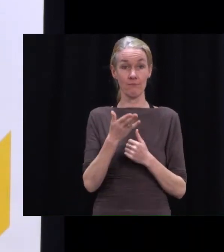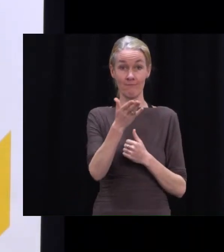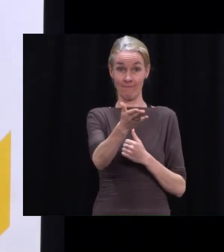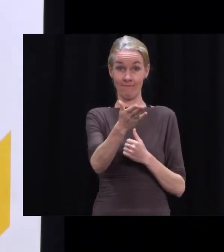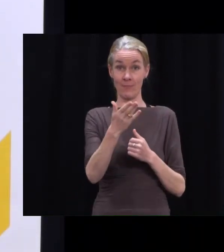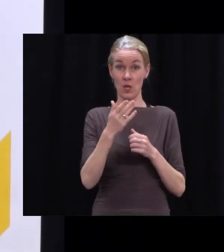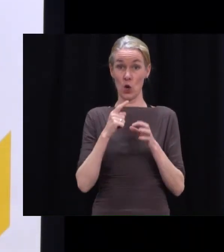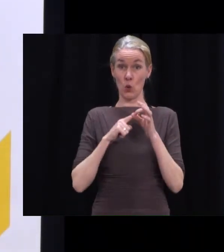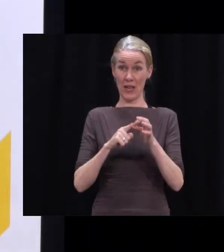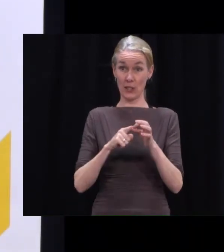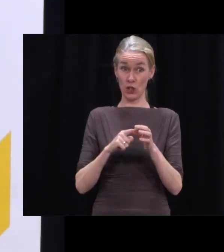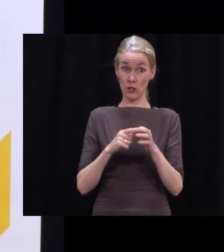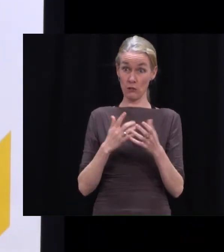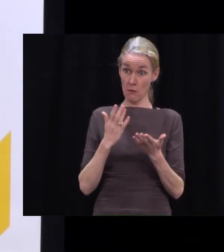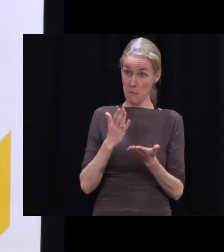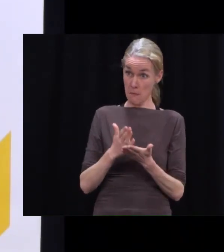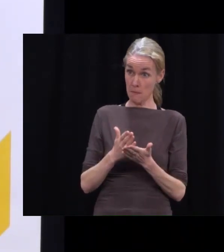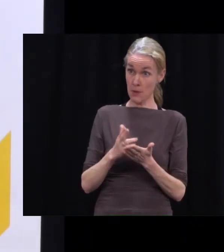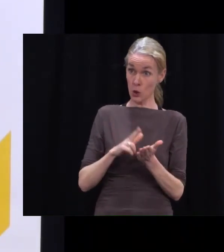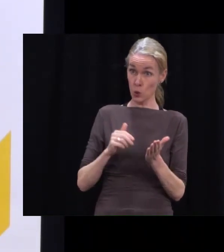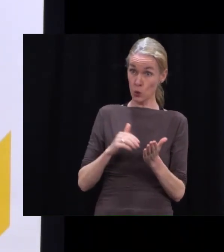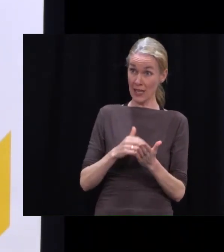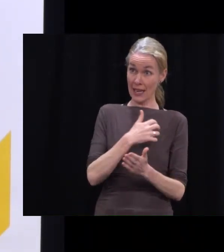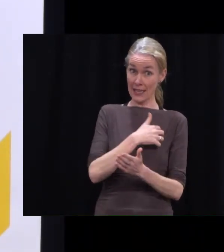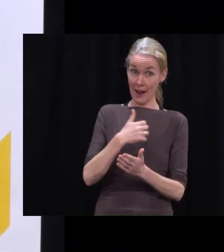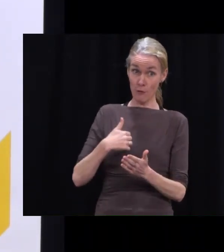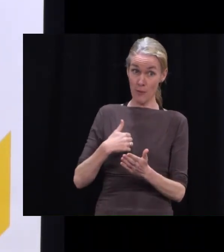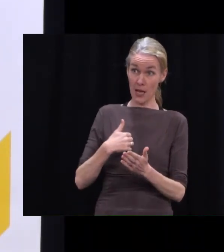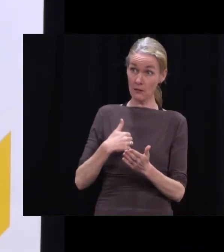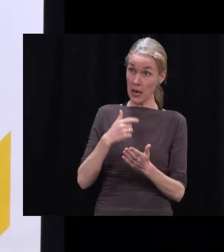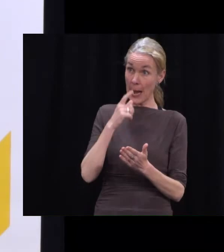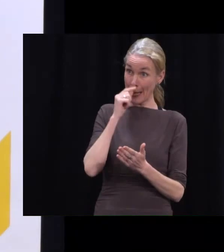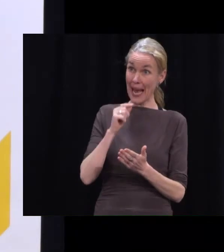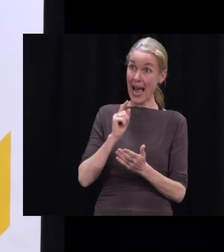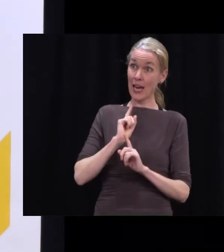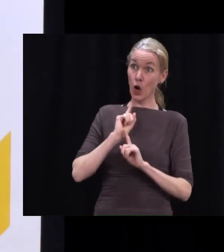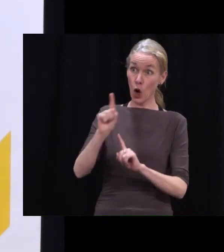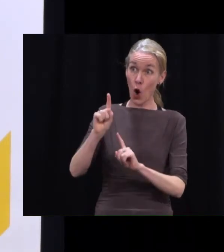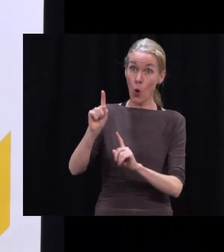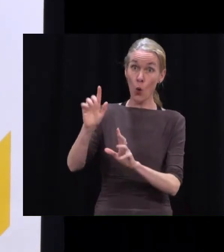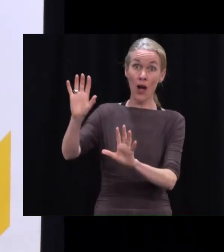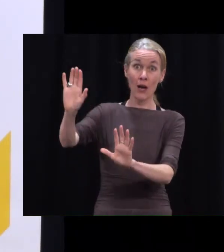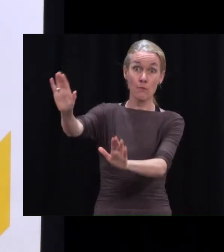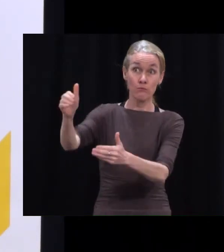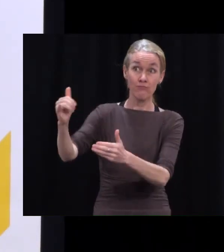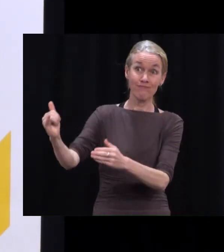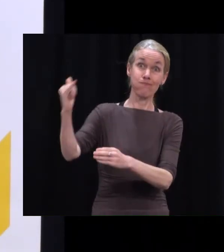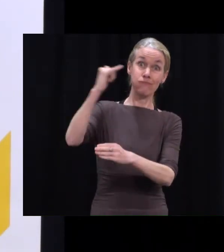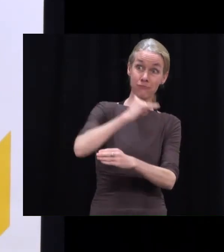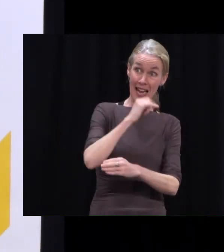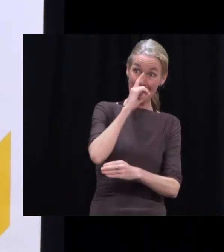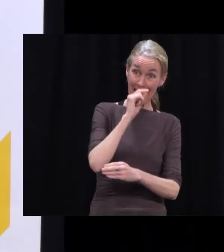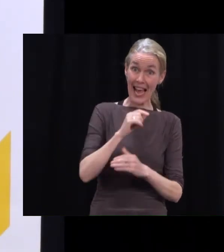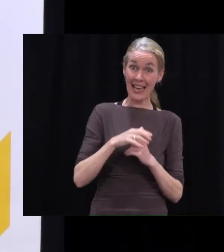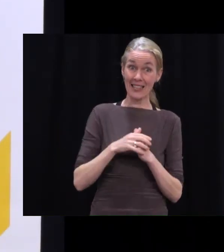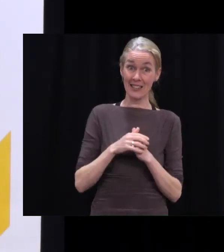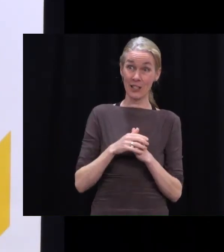what we can do to safely support those who do remain in Afghanistan.>> How realistic is